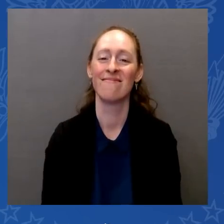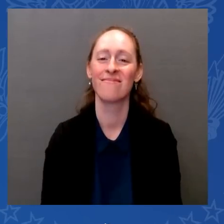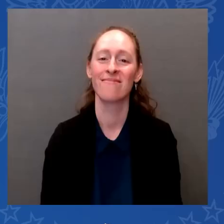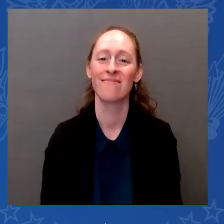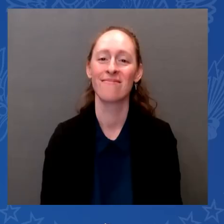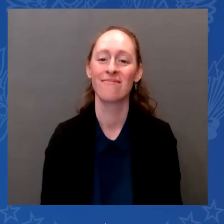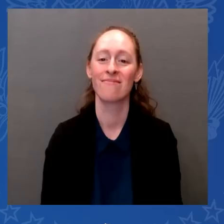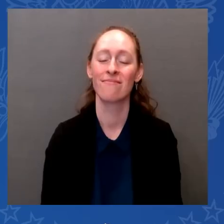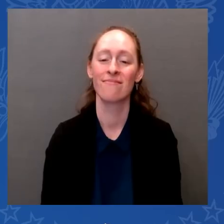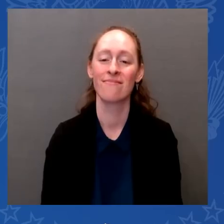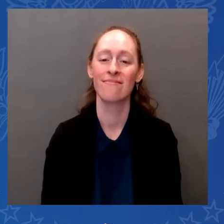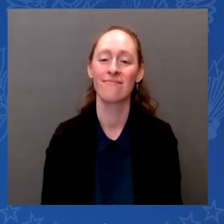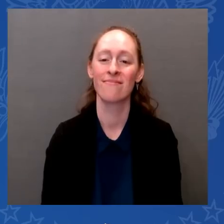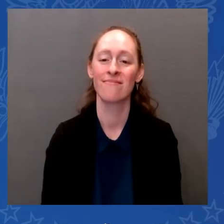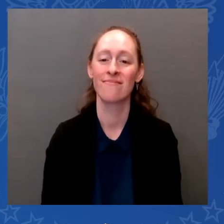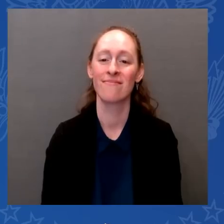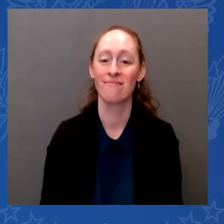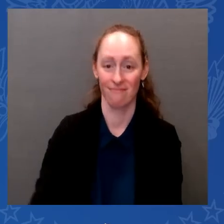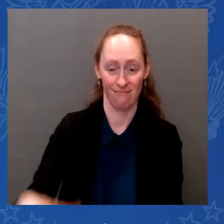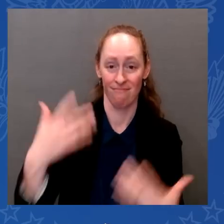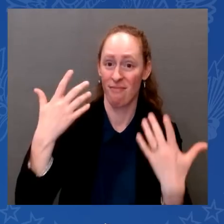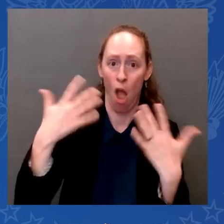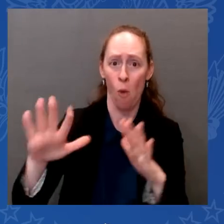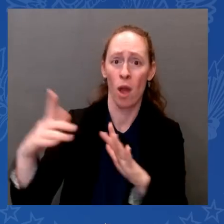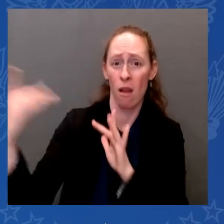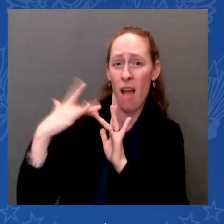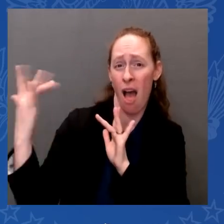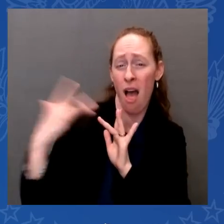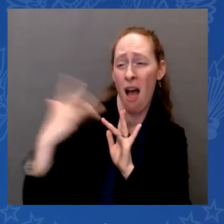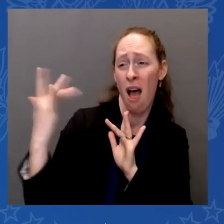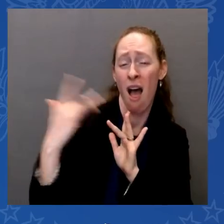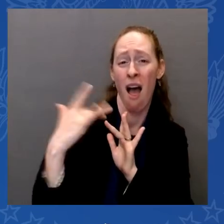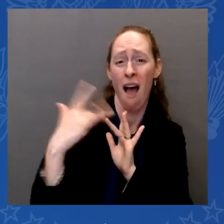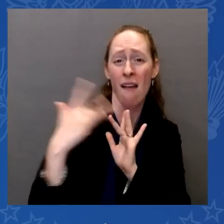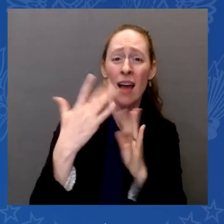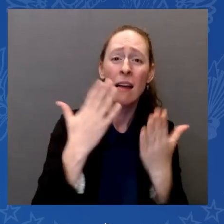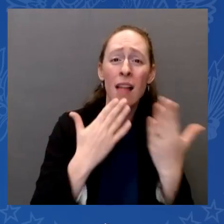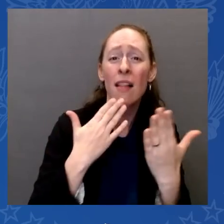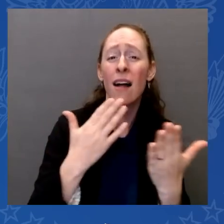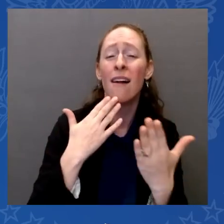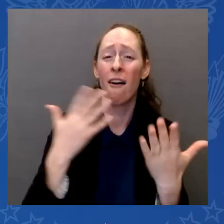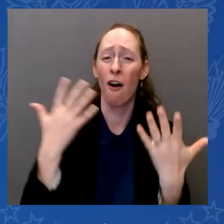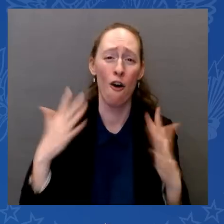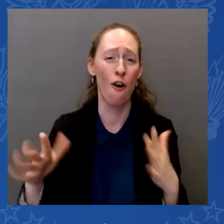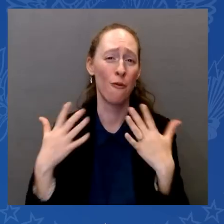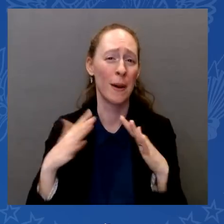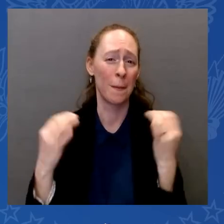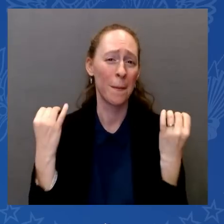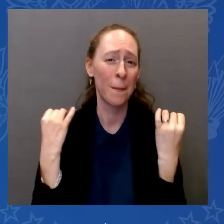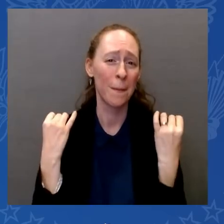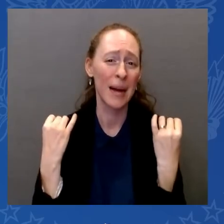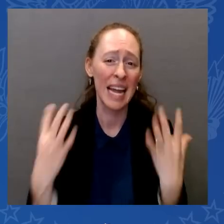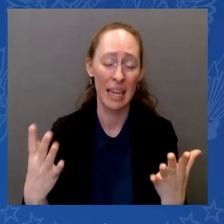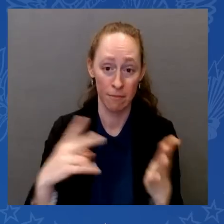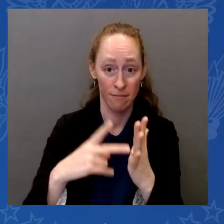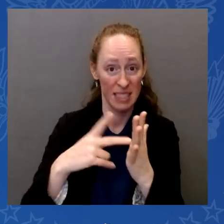It means more than 8 million Americans are starting this week on their way to receiving a lifechanging relief that they're looking for.